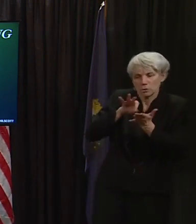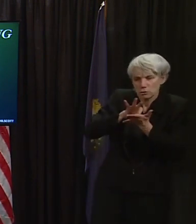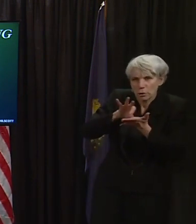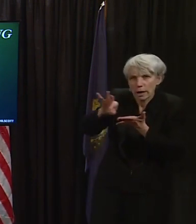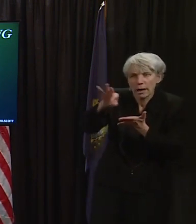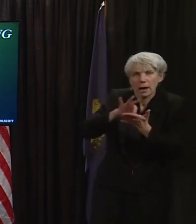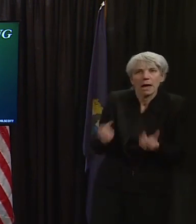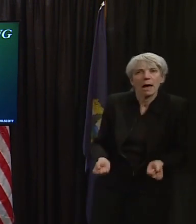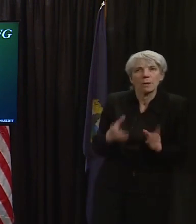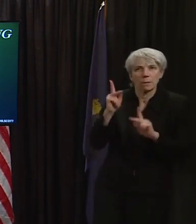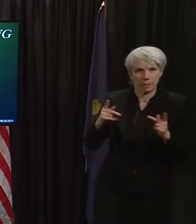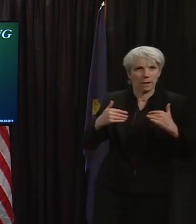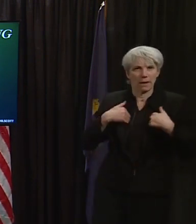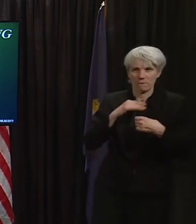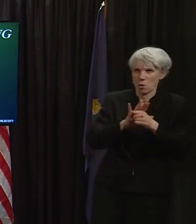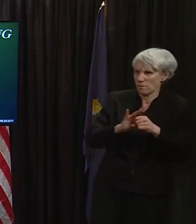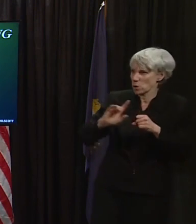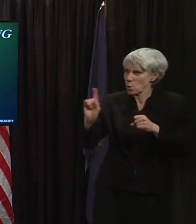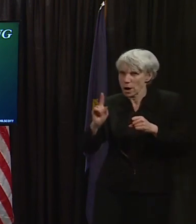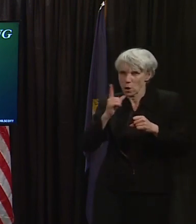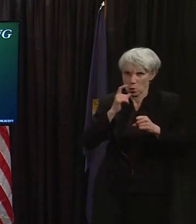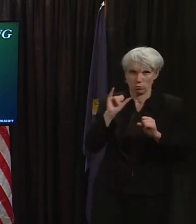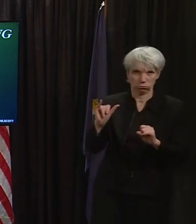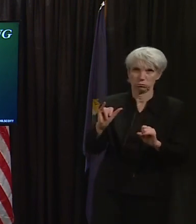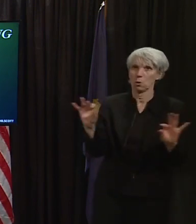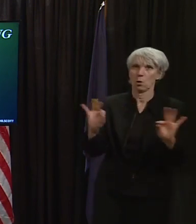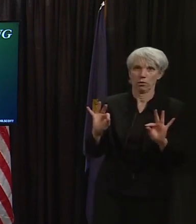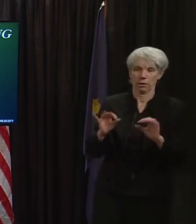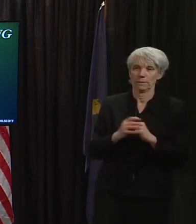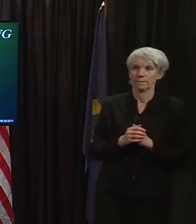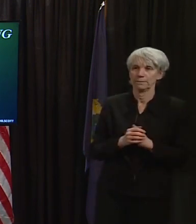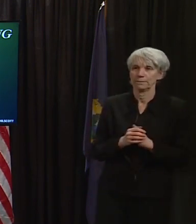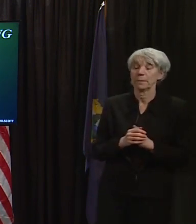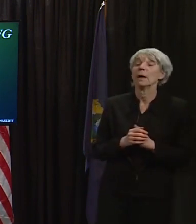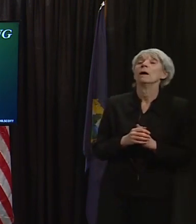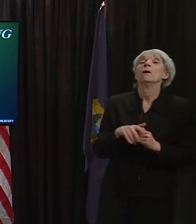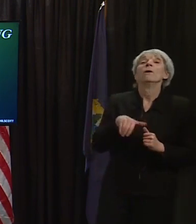I also want to emphasize the importance of wearing a mask indoors. While any